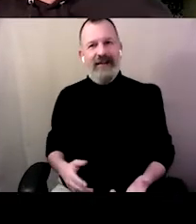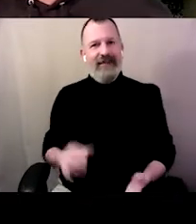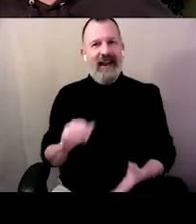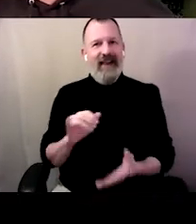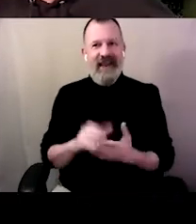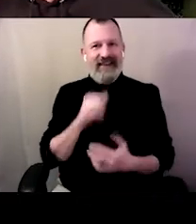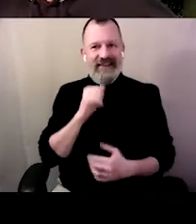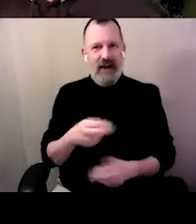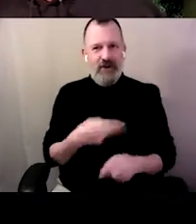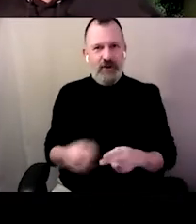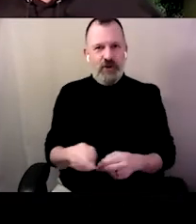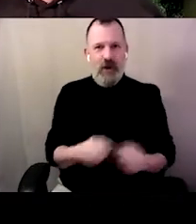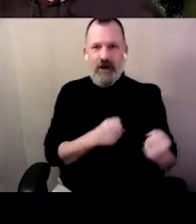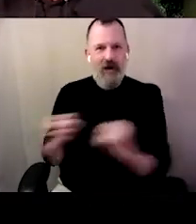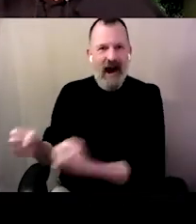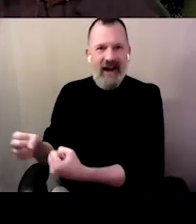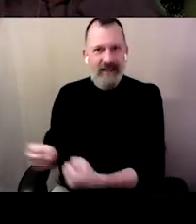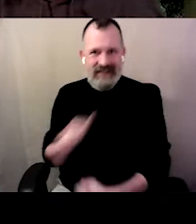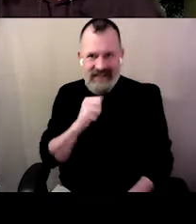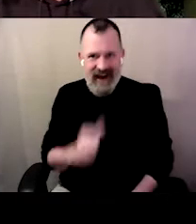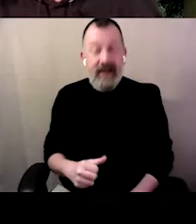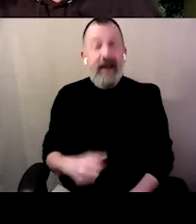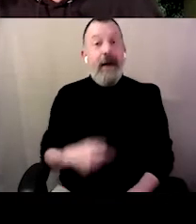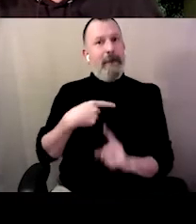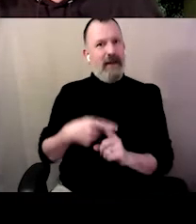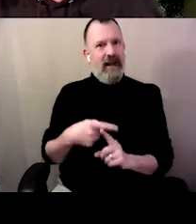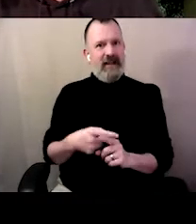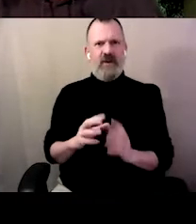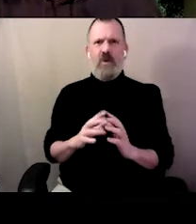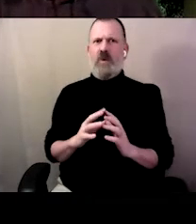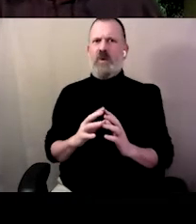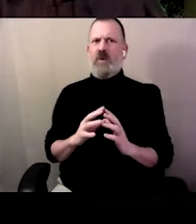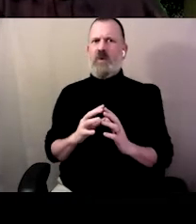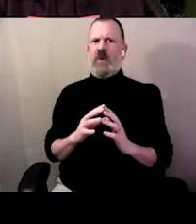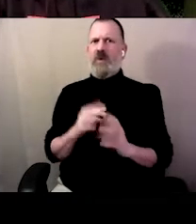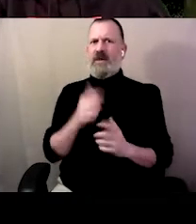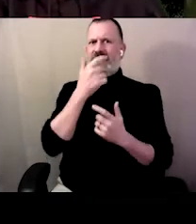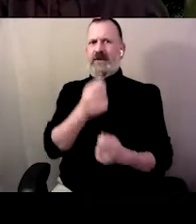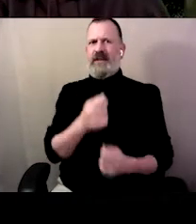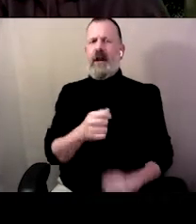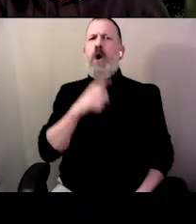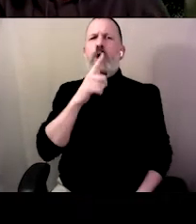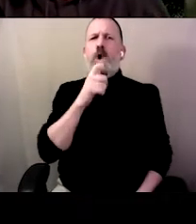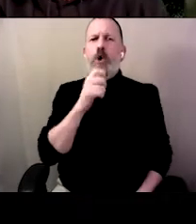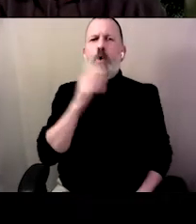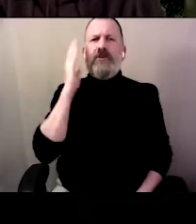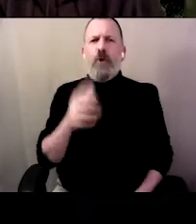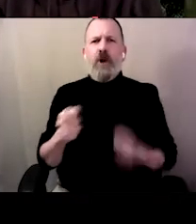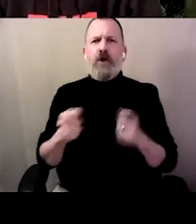CalebBarlow: But also, now you're in an interesting scenario where CalebBarlow: Who's going to handle all that volume, right, I mean,